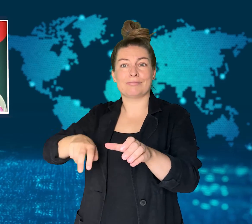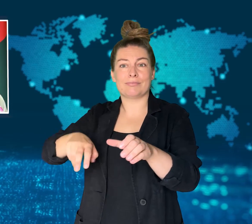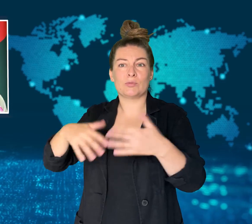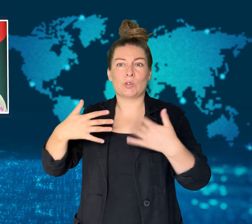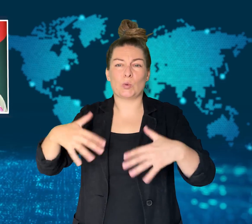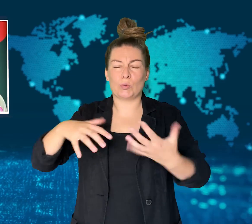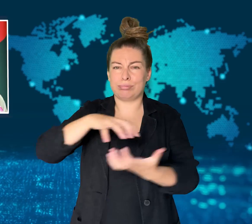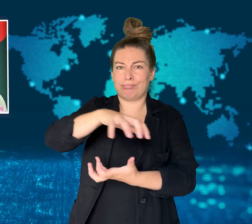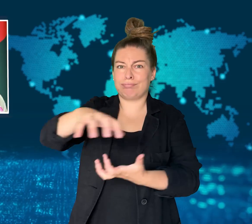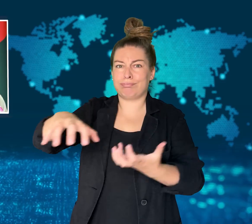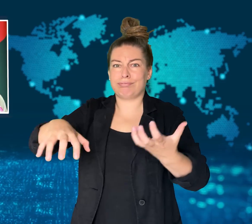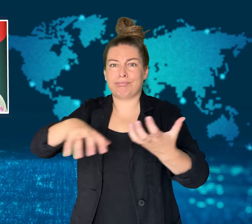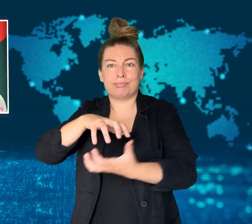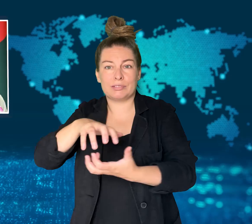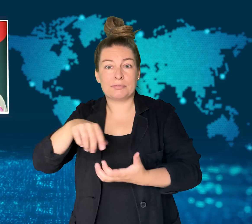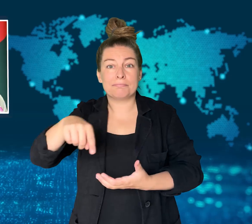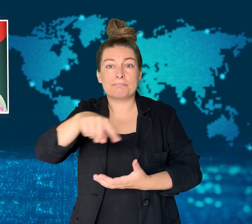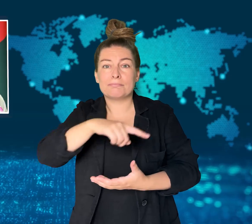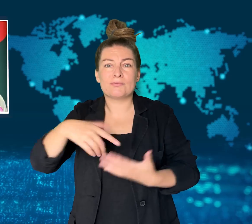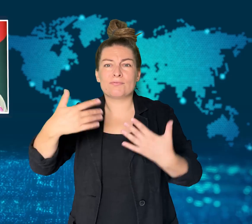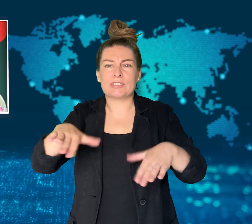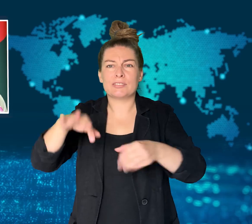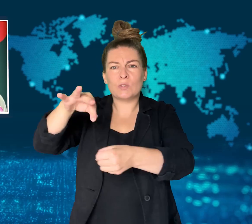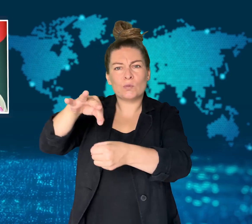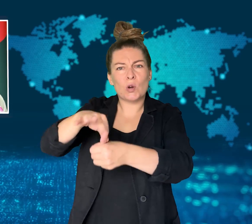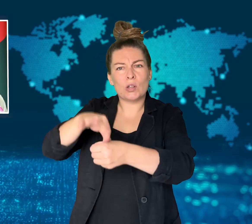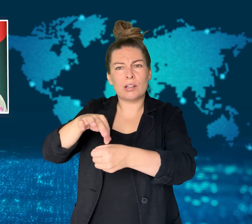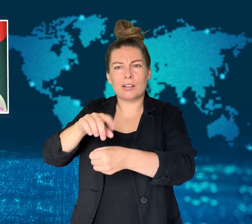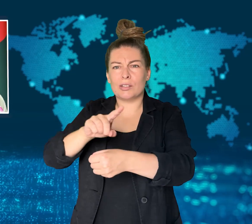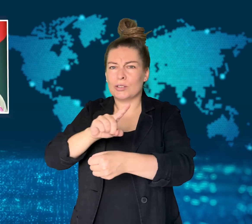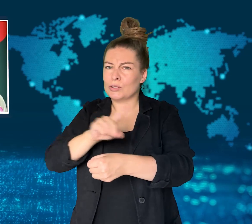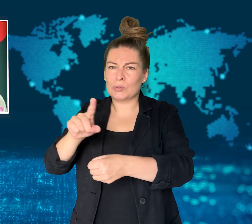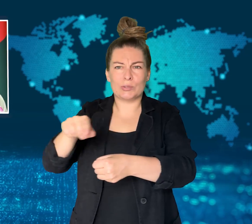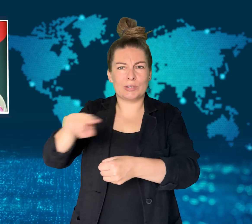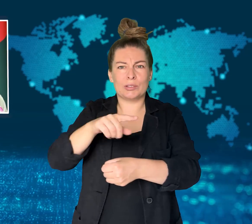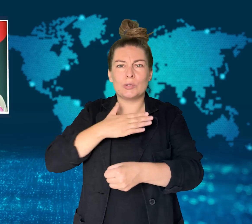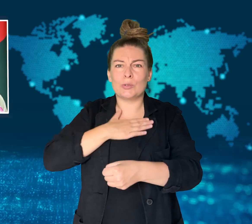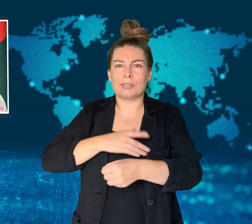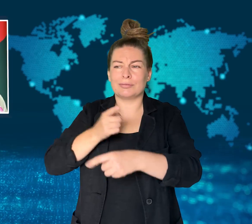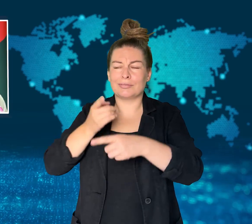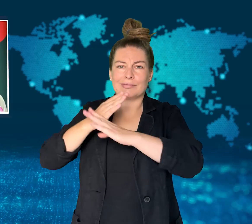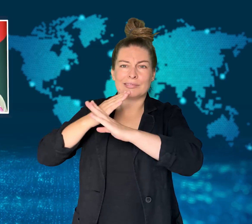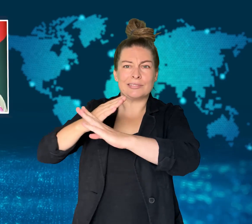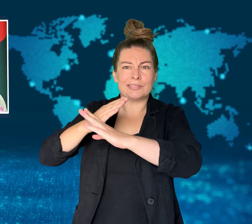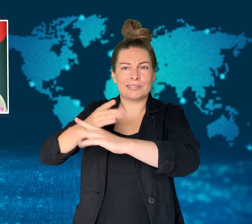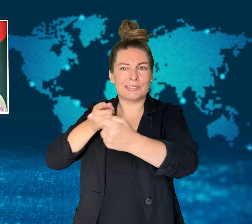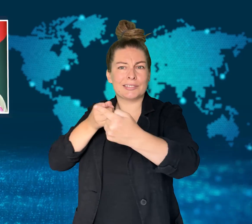she would keep the office.